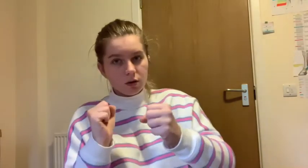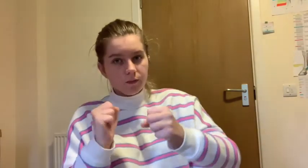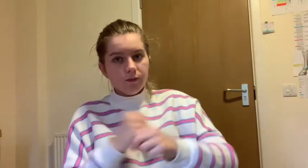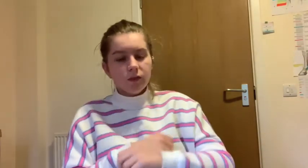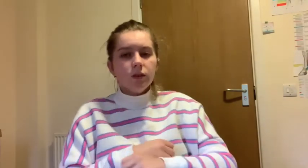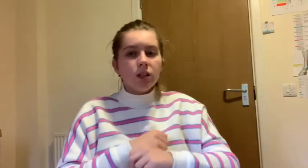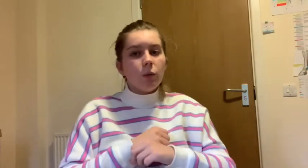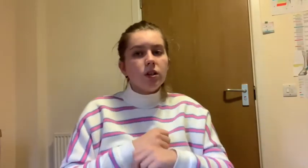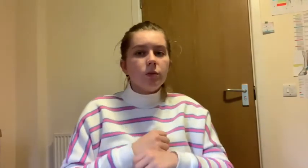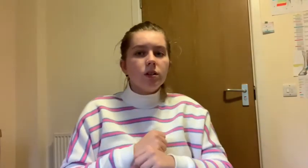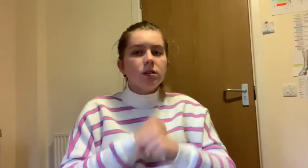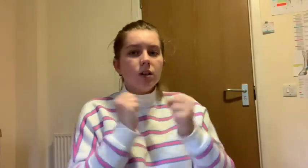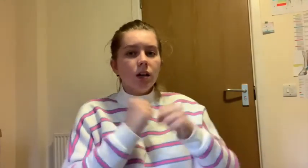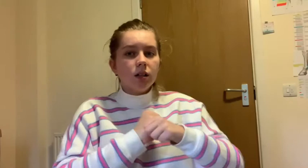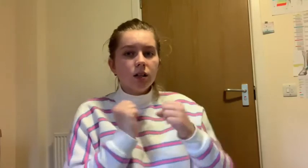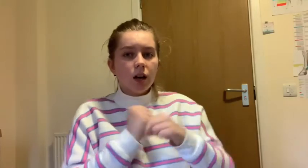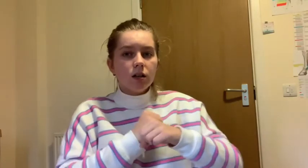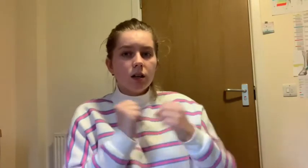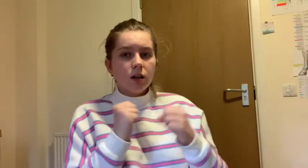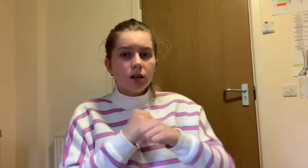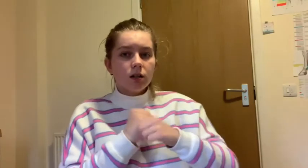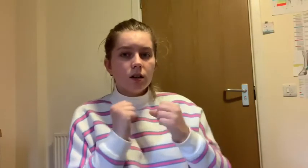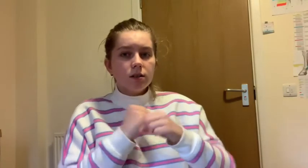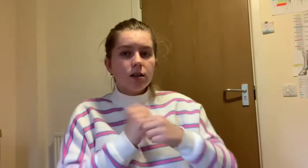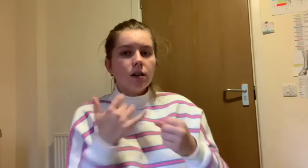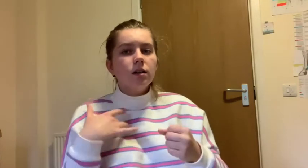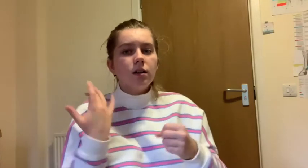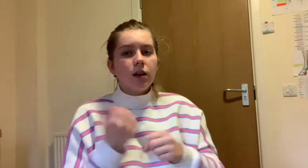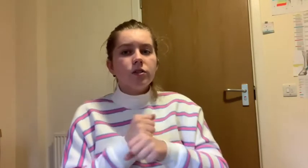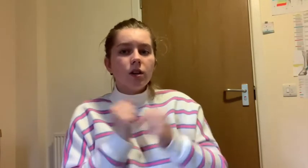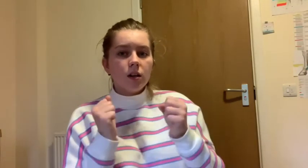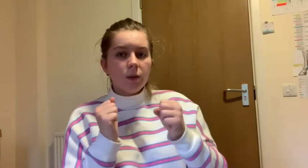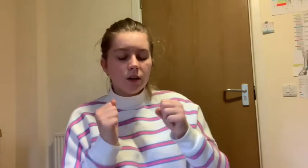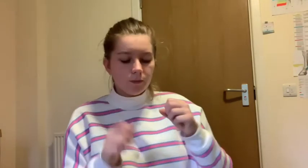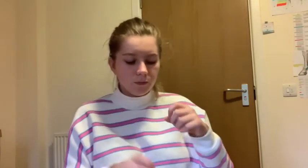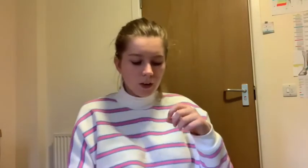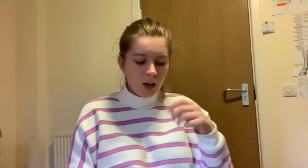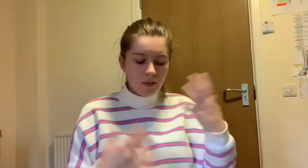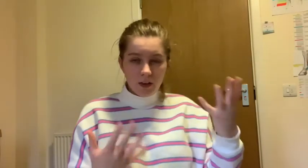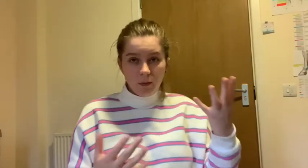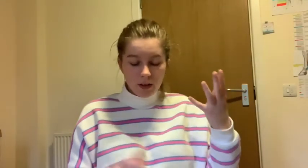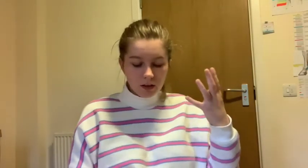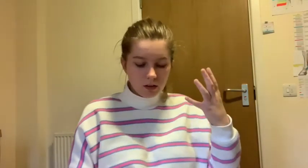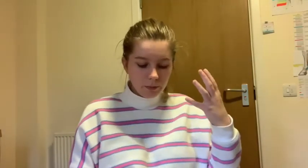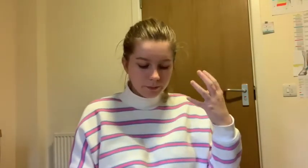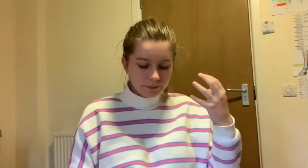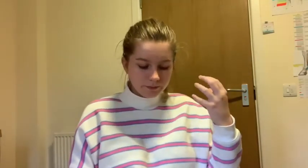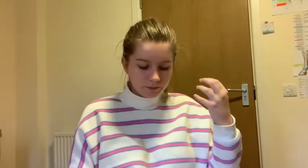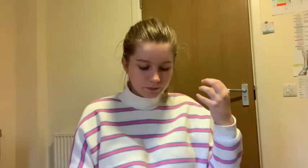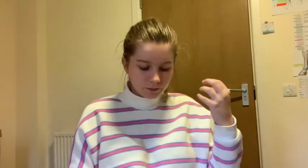That's how I do it. "Dynananana life's a dynamite" and they repeat.